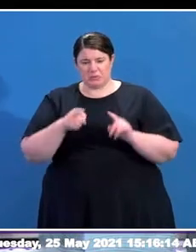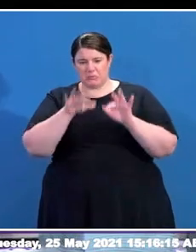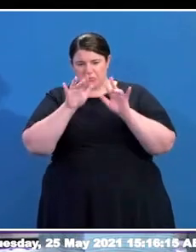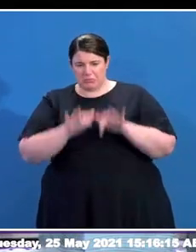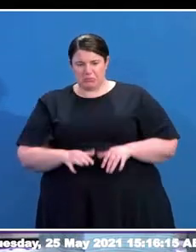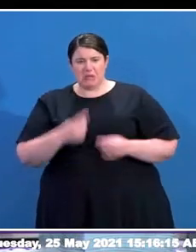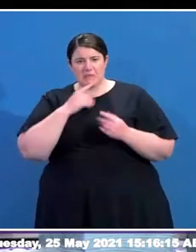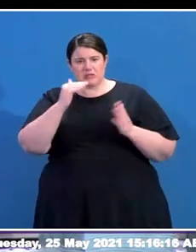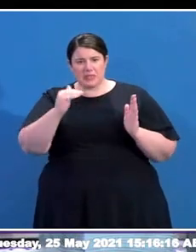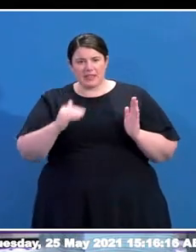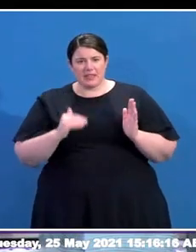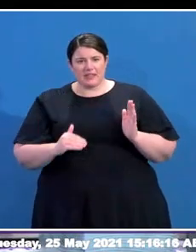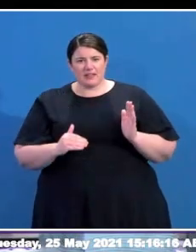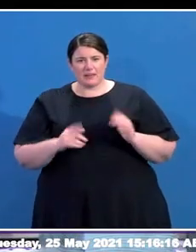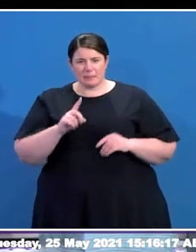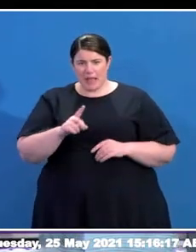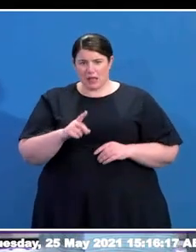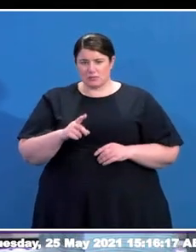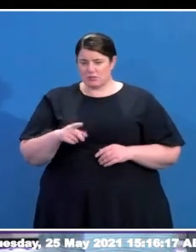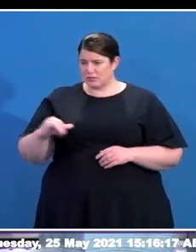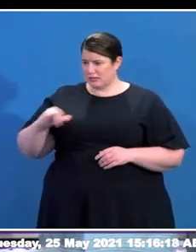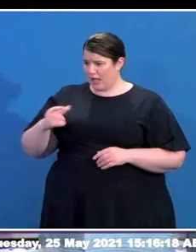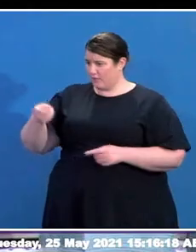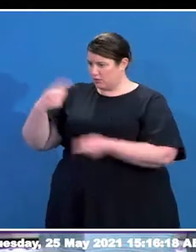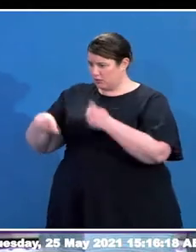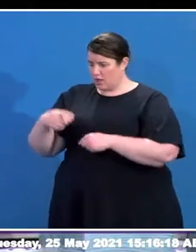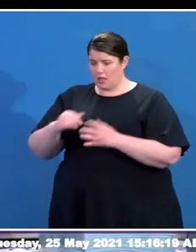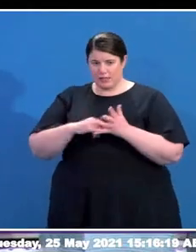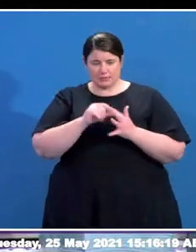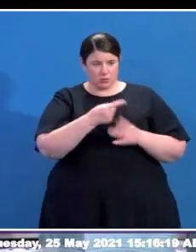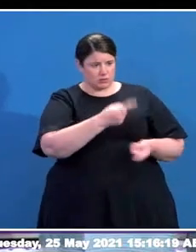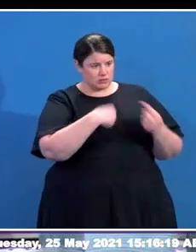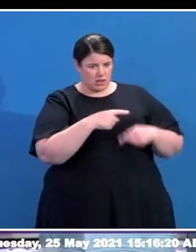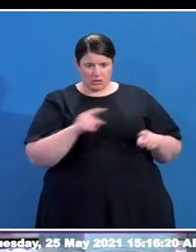It is the staff member's word against SP1, but you haven't heard from SP1?